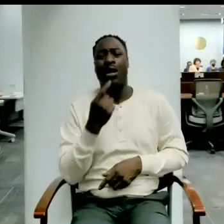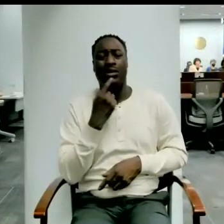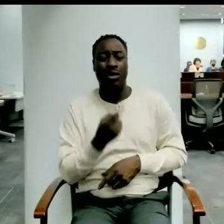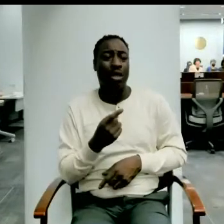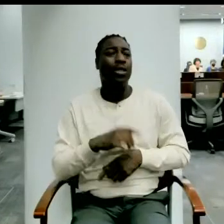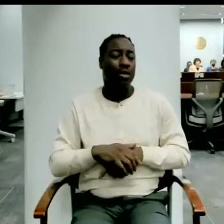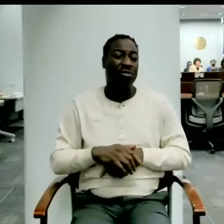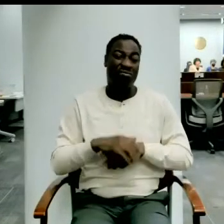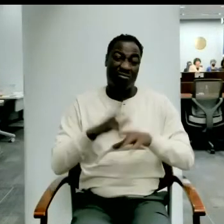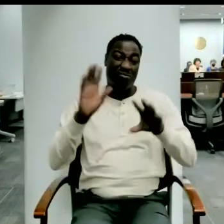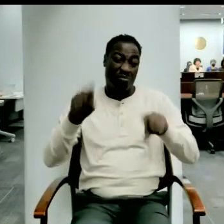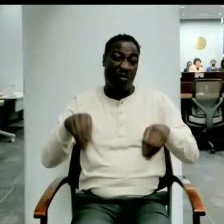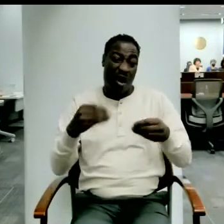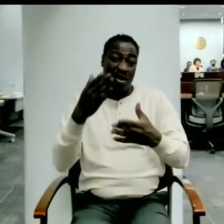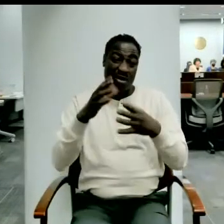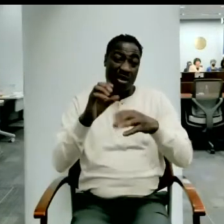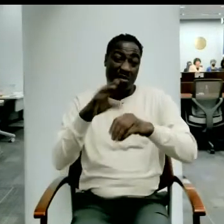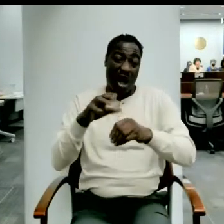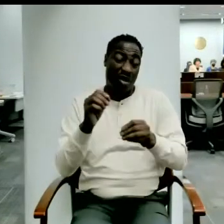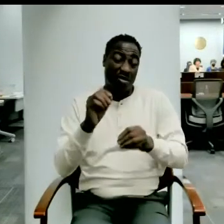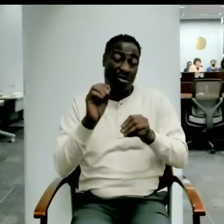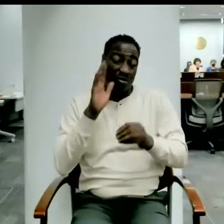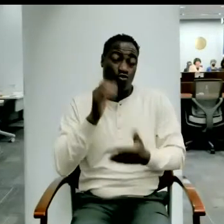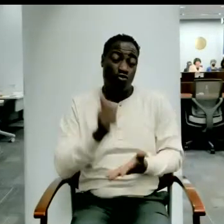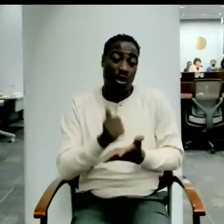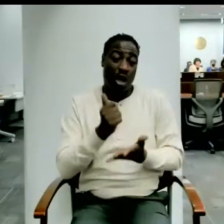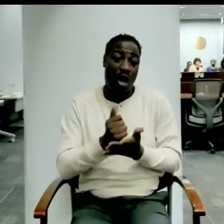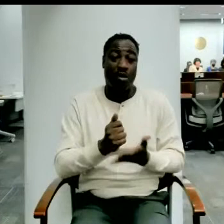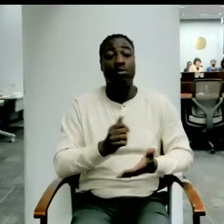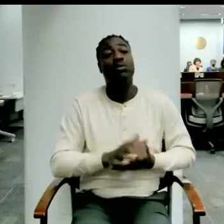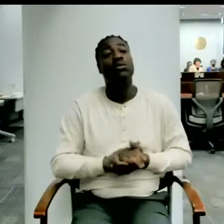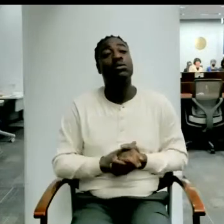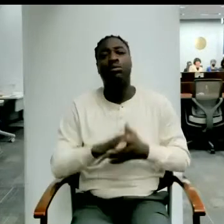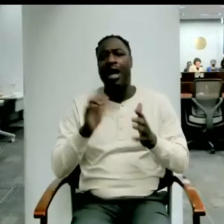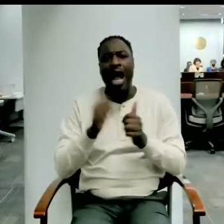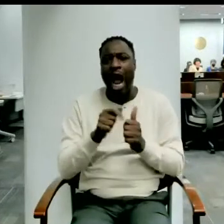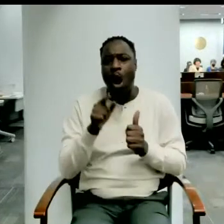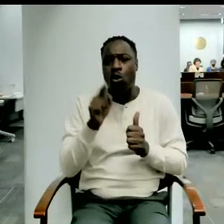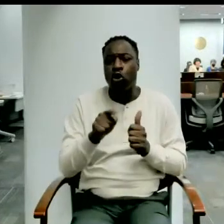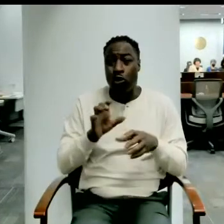be very useful and it would also inform how you enforce and investigate those issues. Thank you.